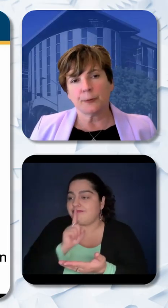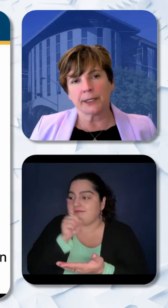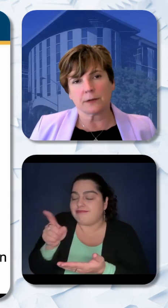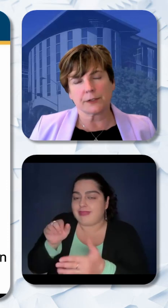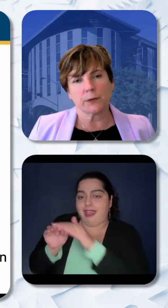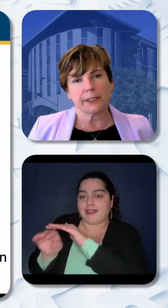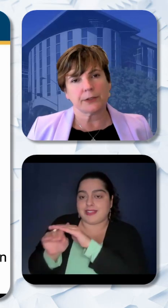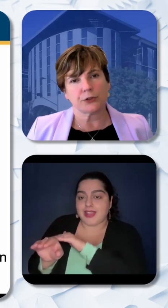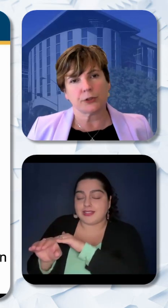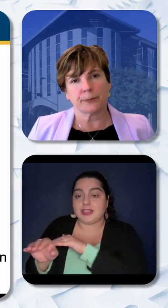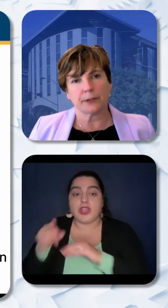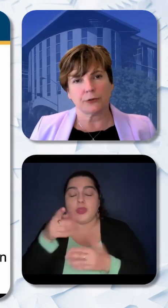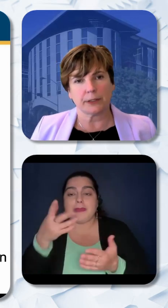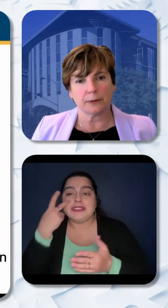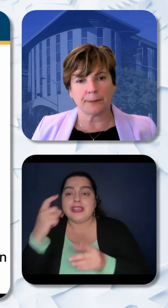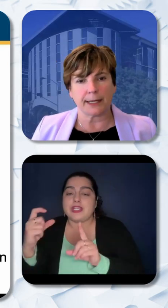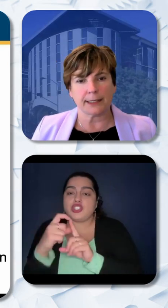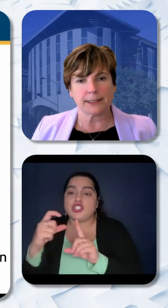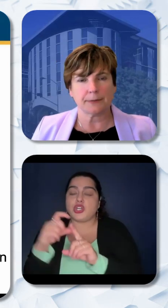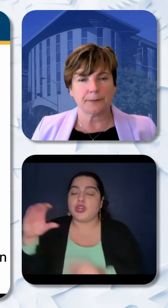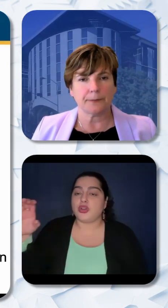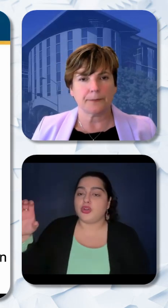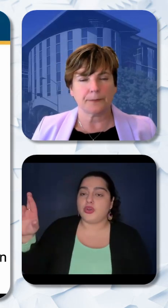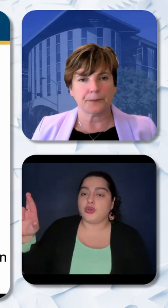You might also hear the term critical mass.